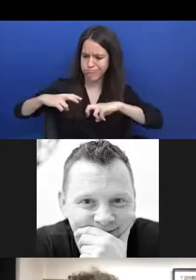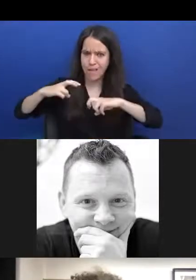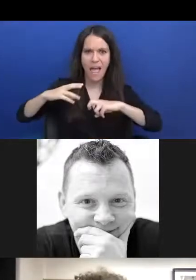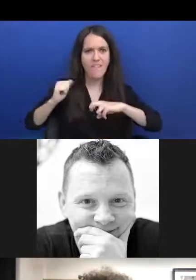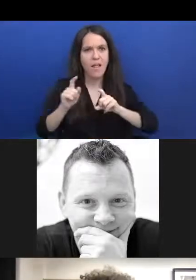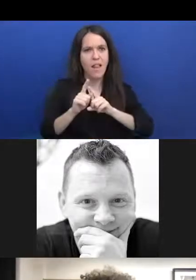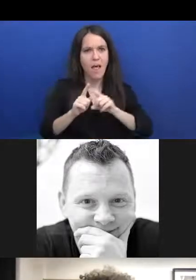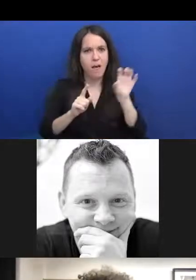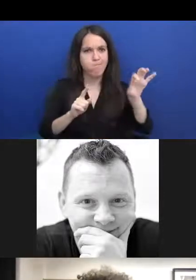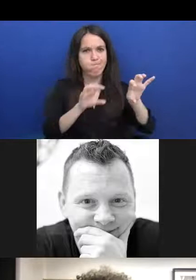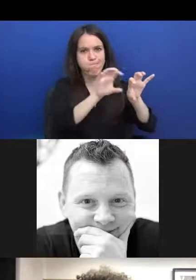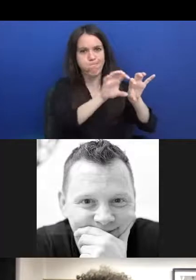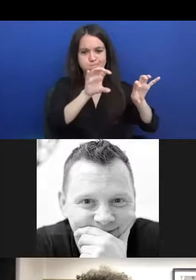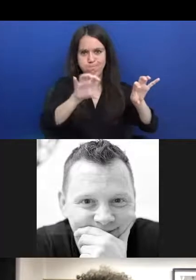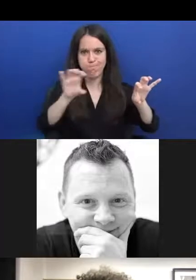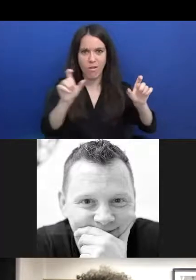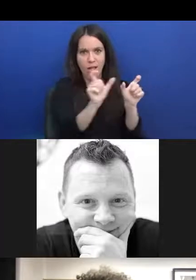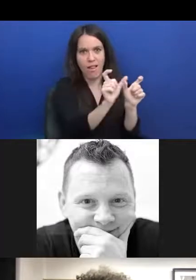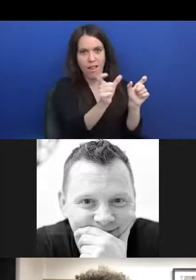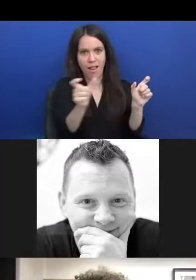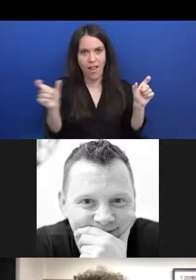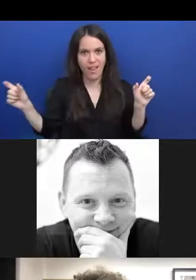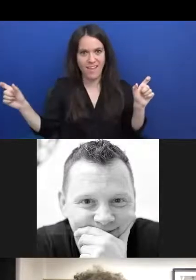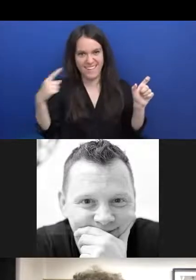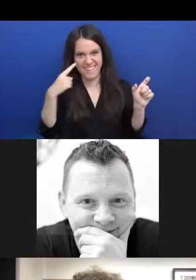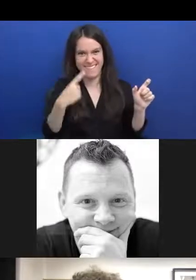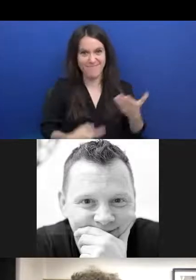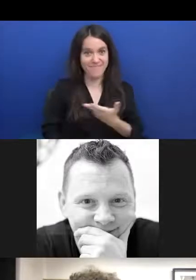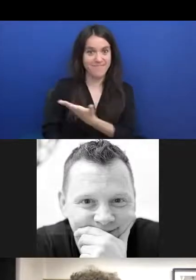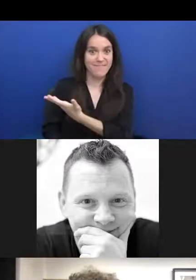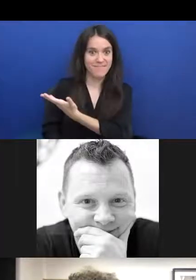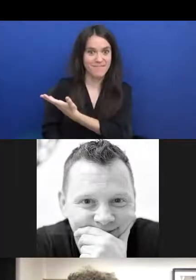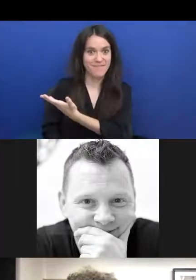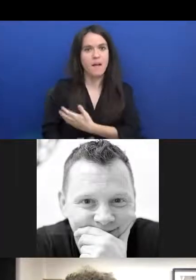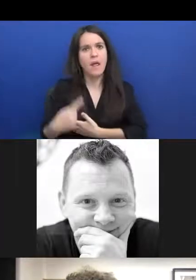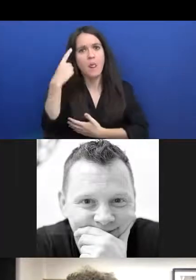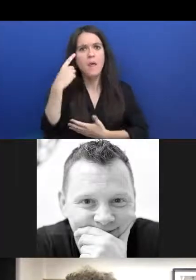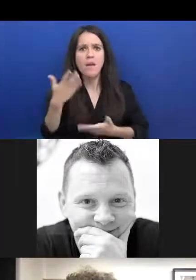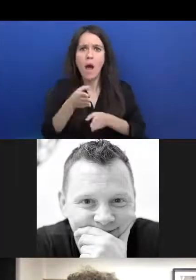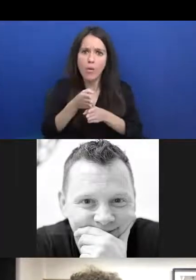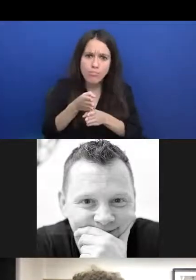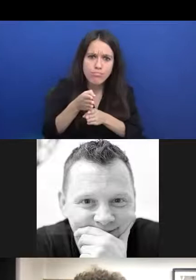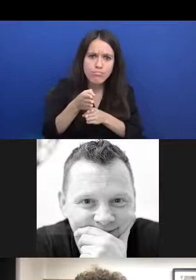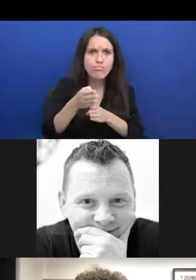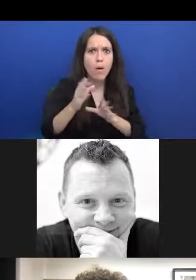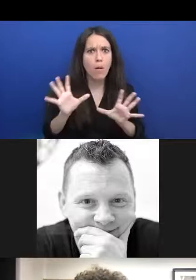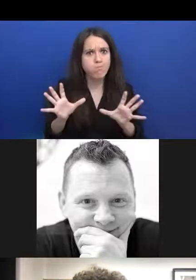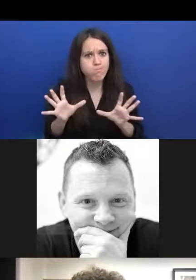and I feel like actually a lot of the field is is sort of moving along a bit so myself I feel